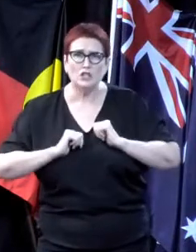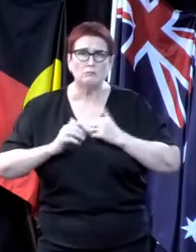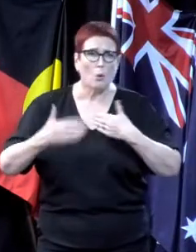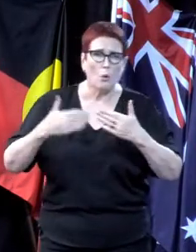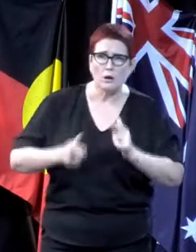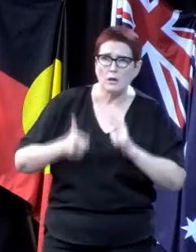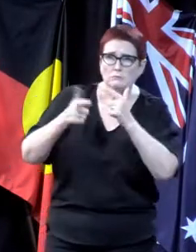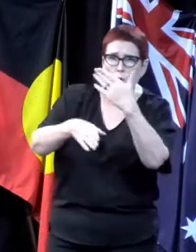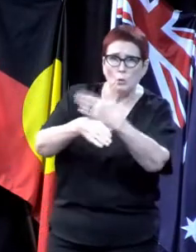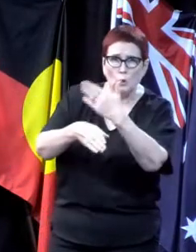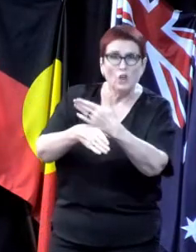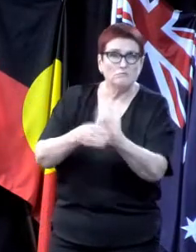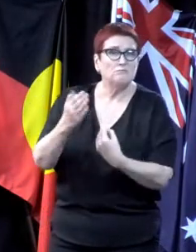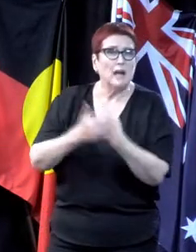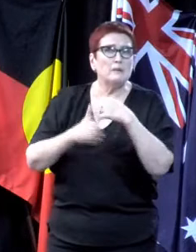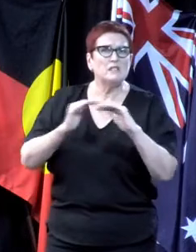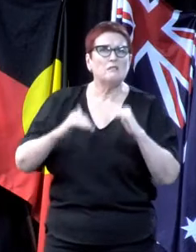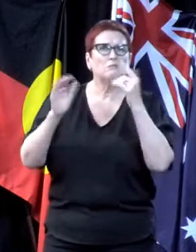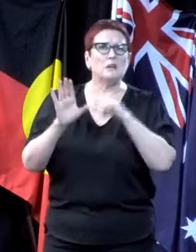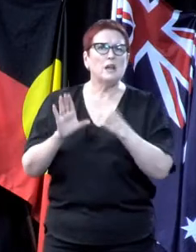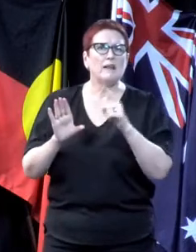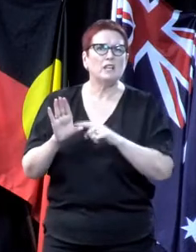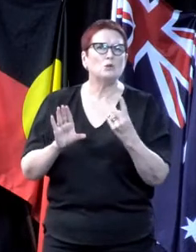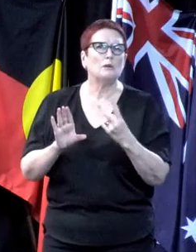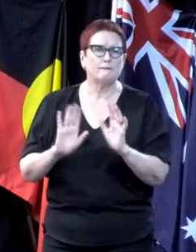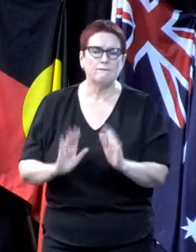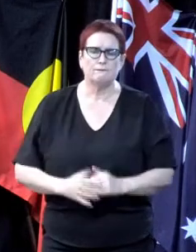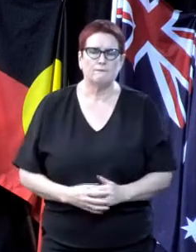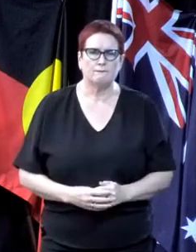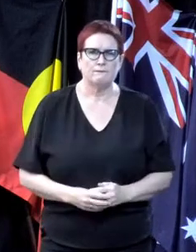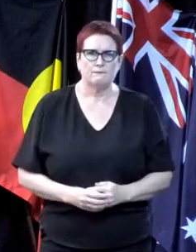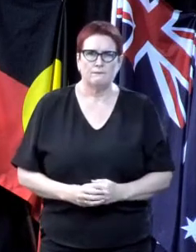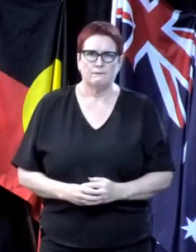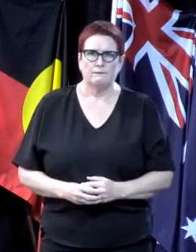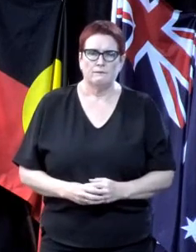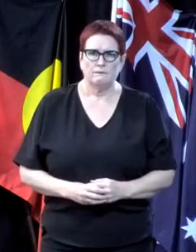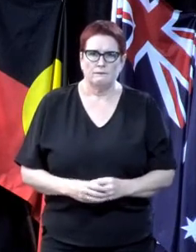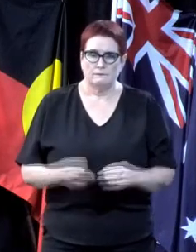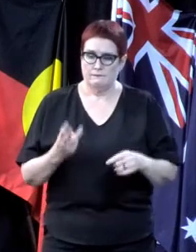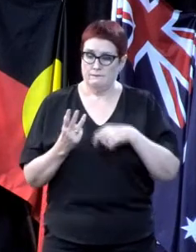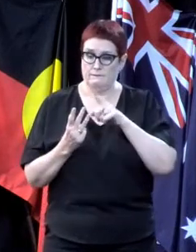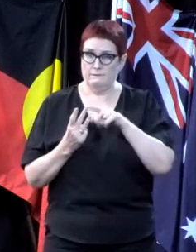is certainly something that features in senior schooling. OK, Ms. Morris, can you take us through your journey